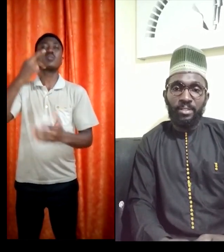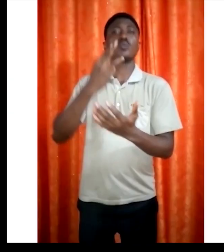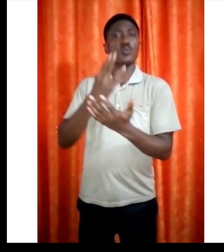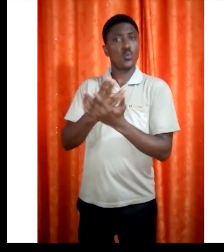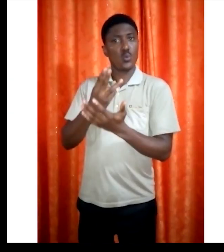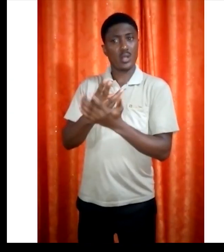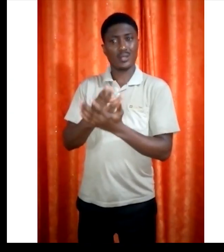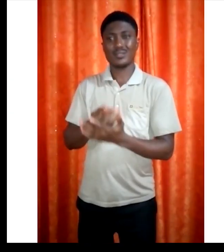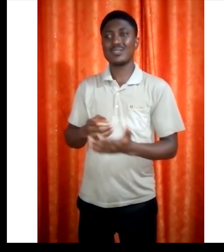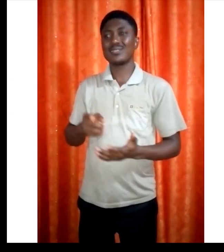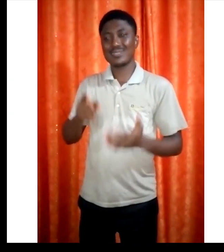communication and cognitive skills.